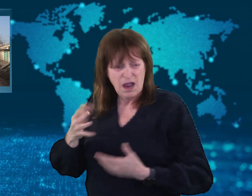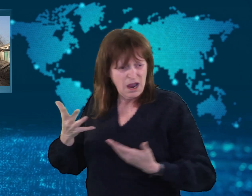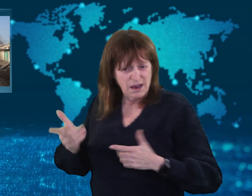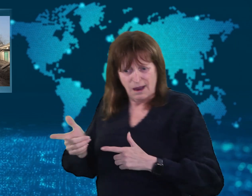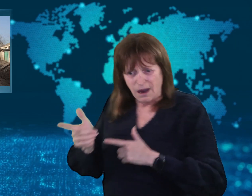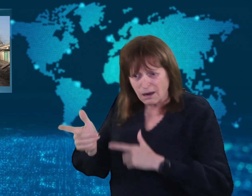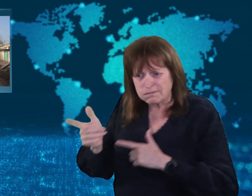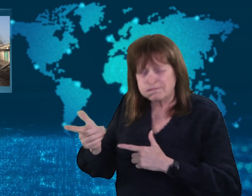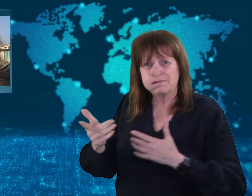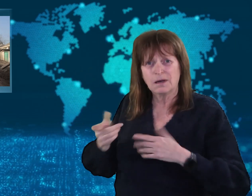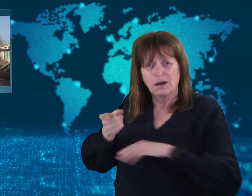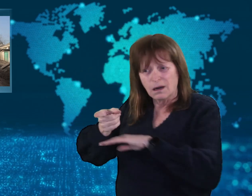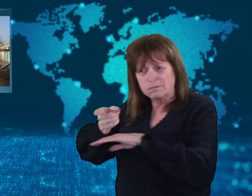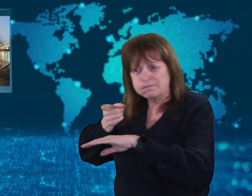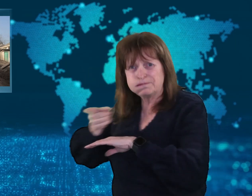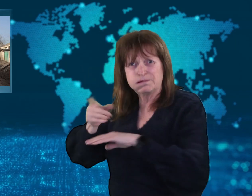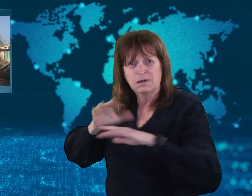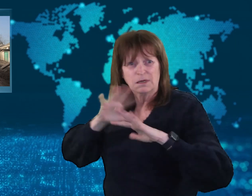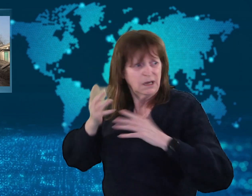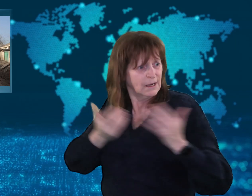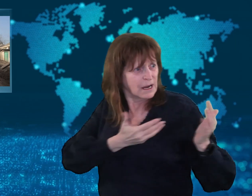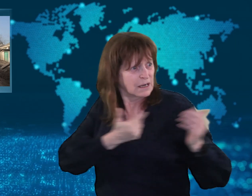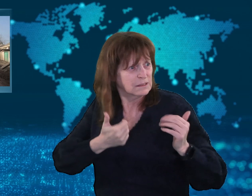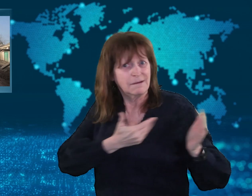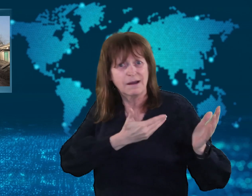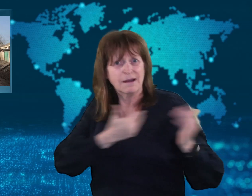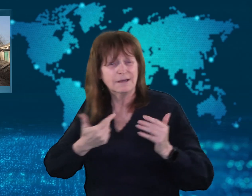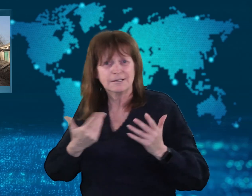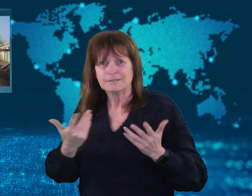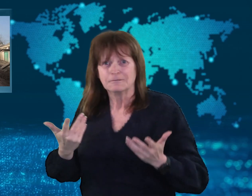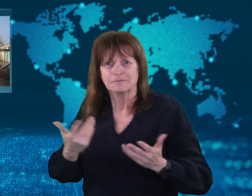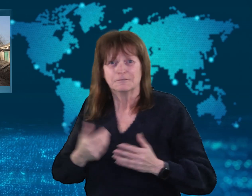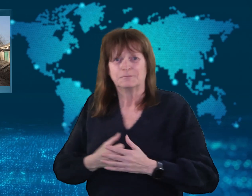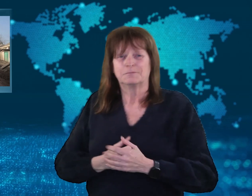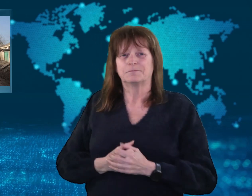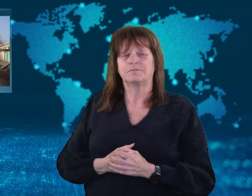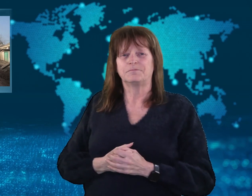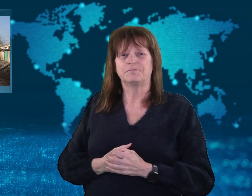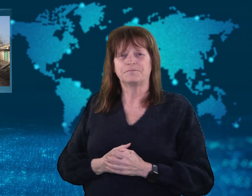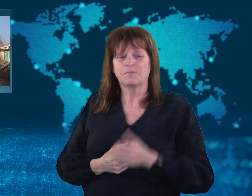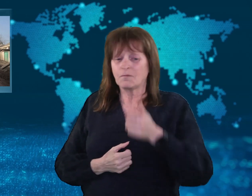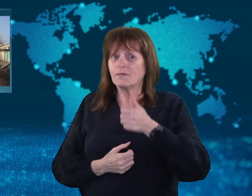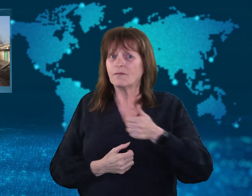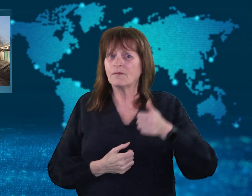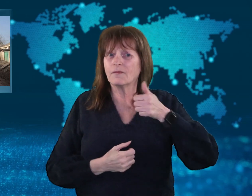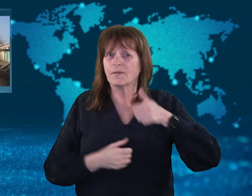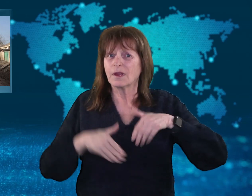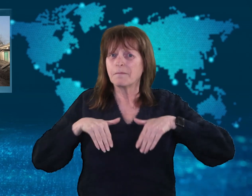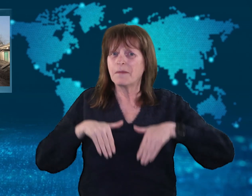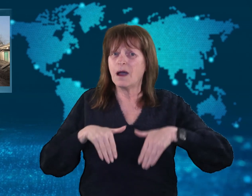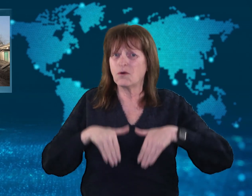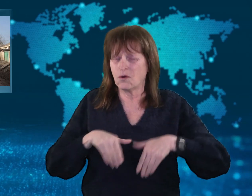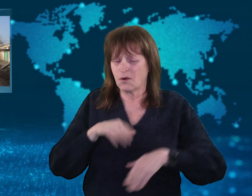but troops are struggling to maintain supplies.